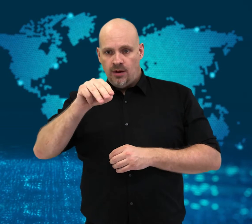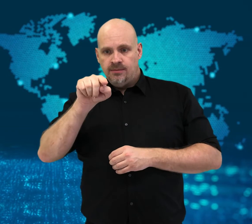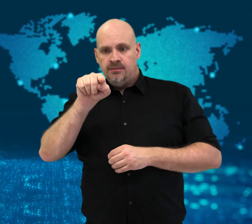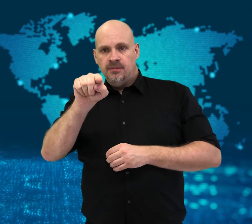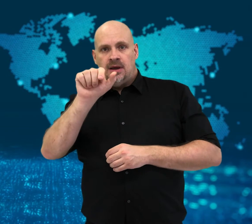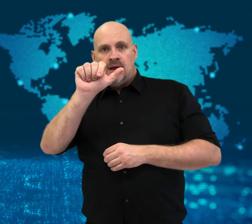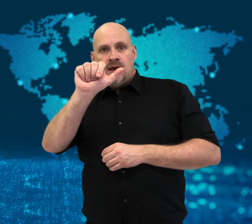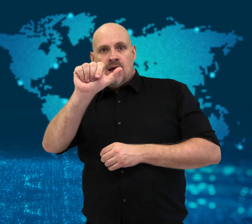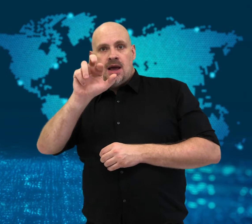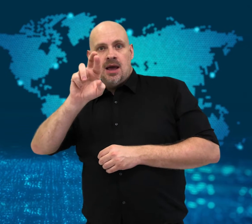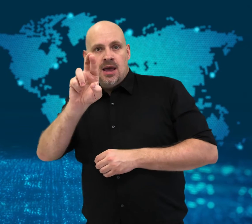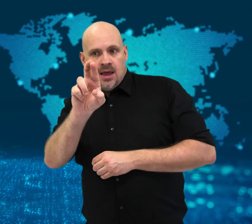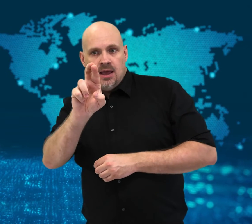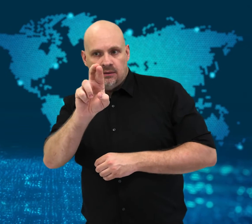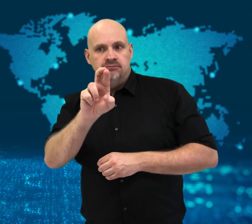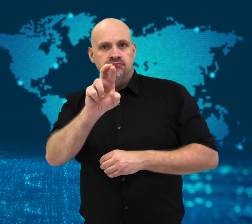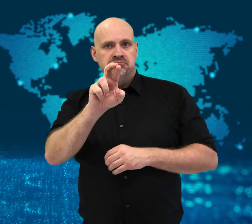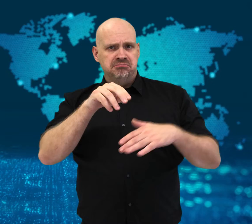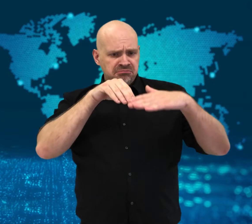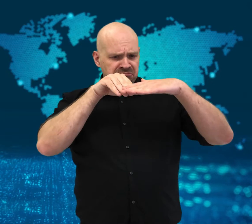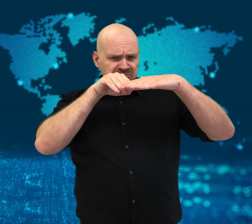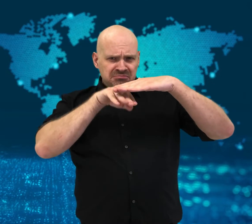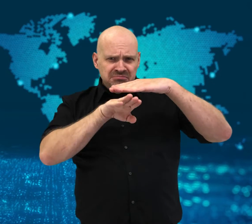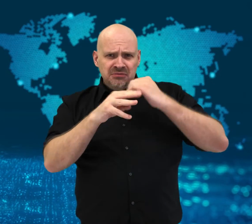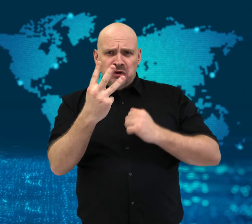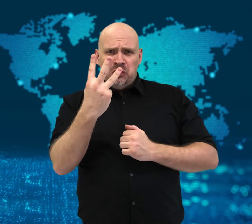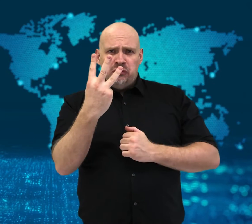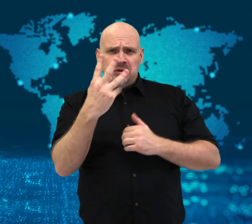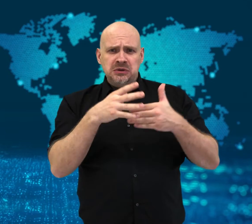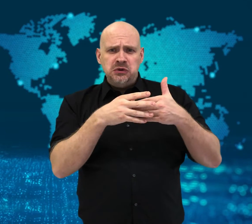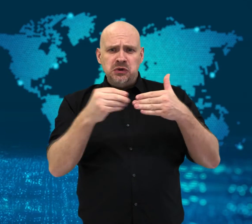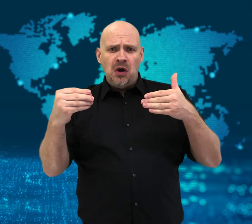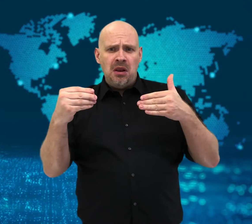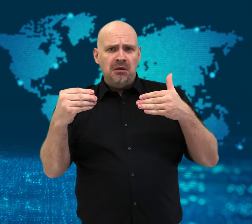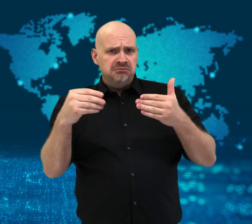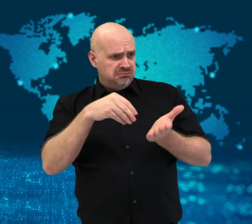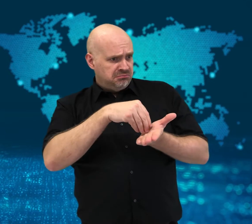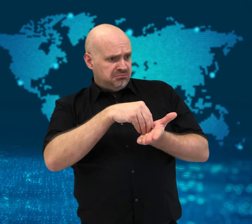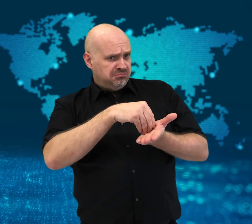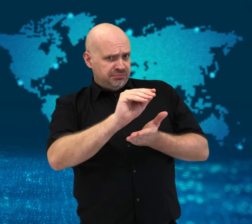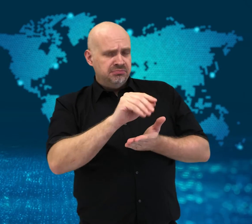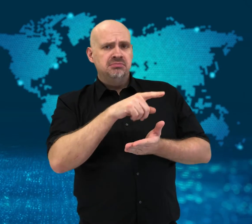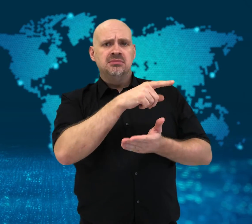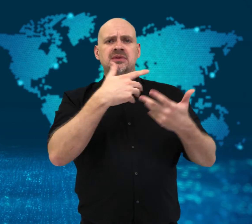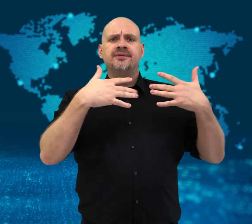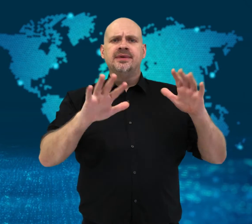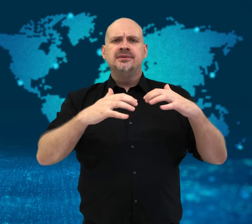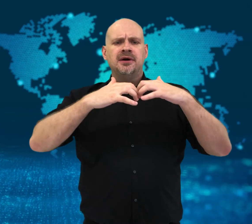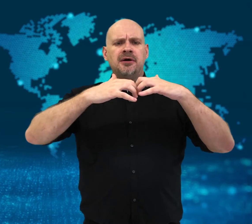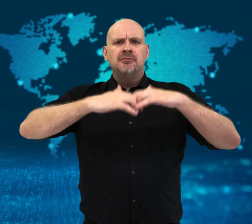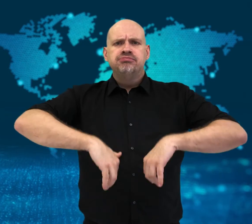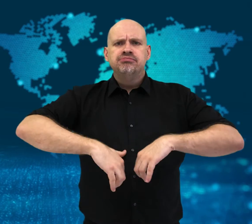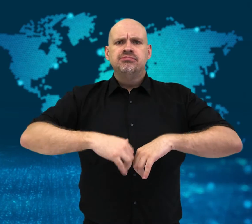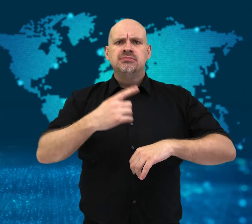Argentina after receiving messages from his friends on WhatsApp.